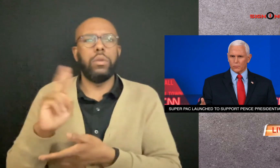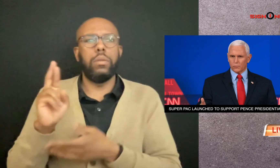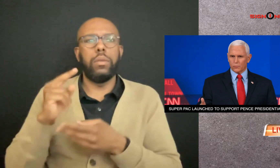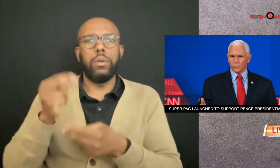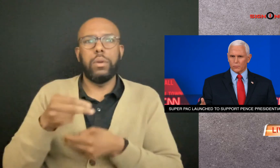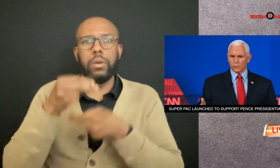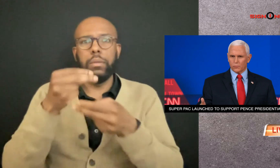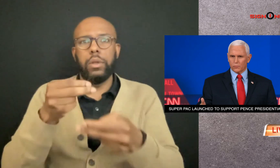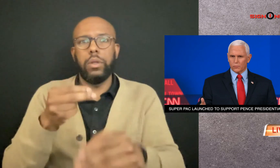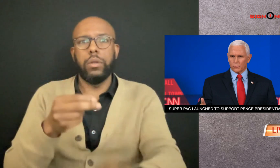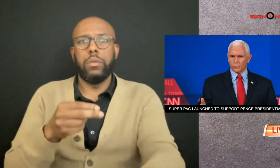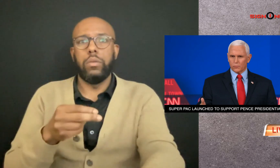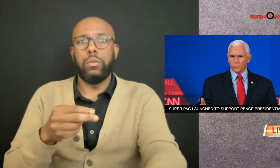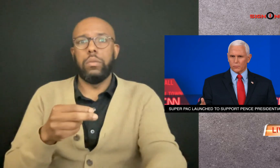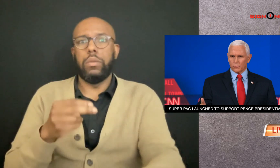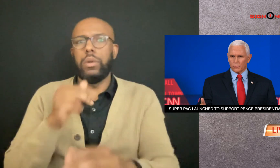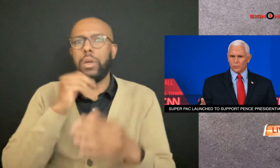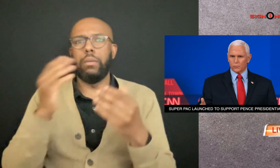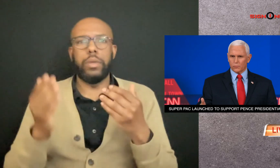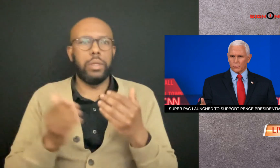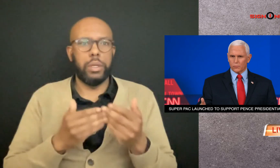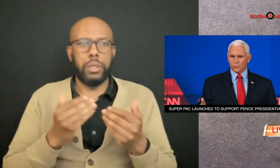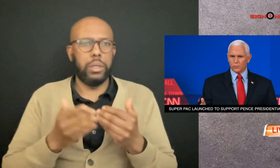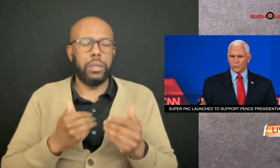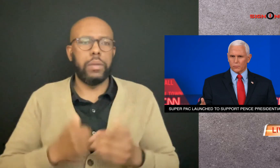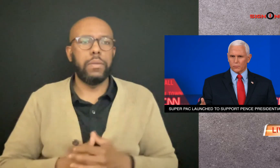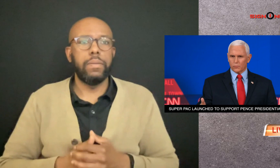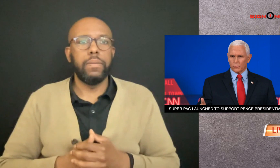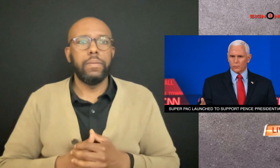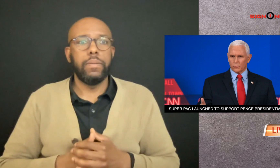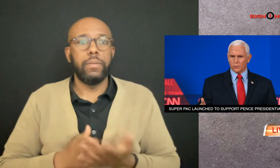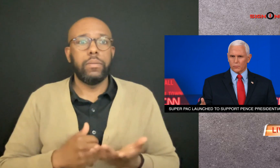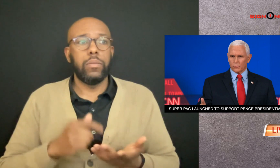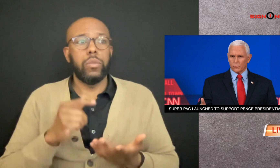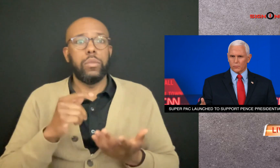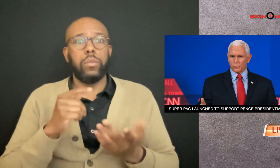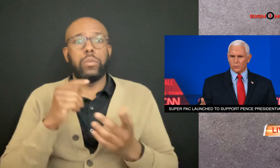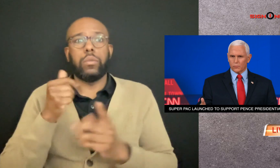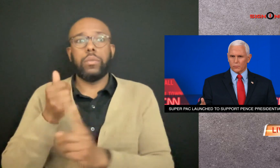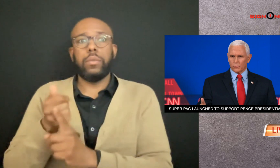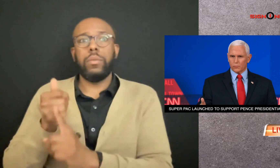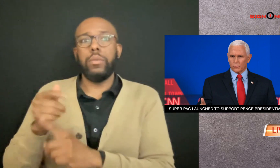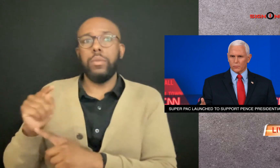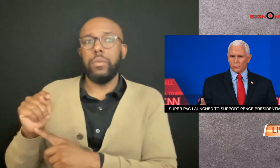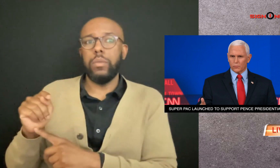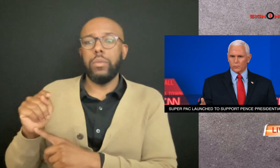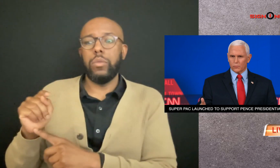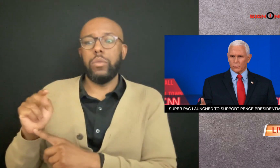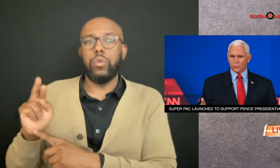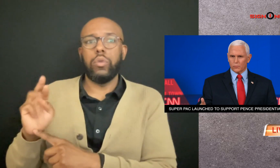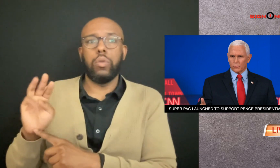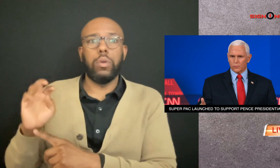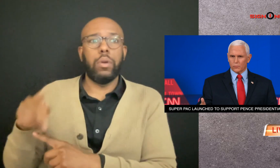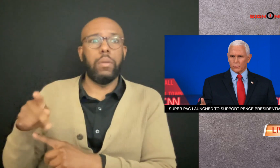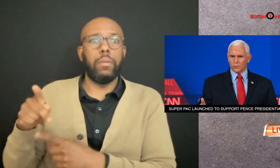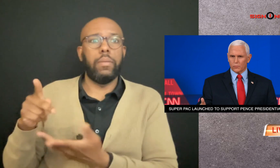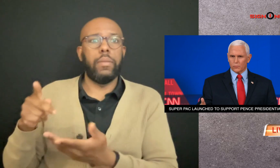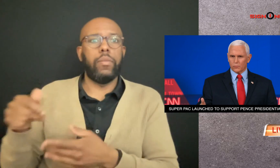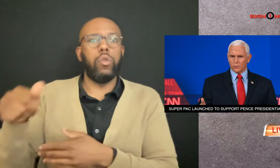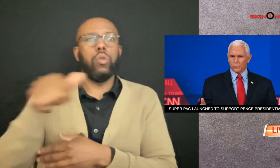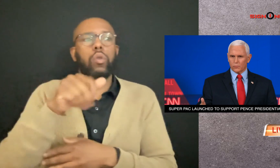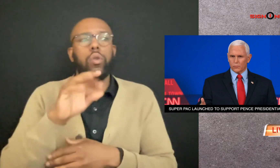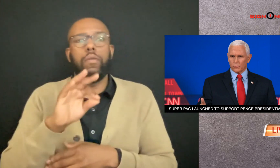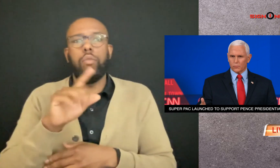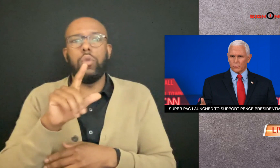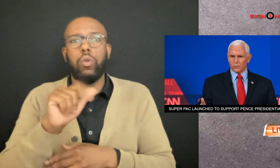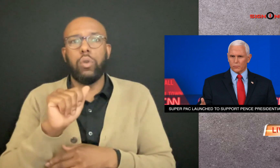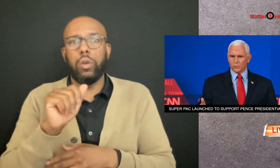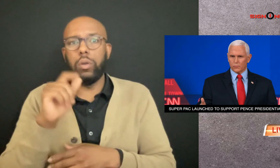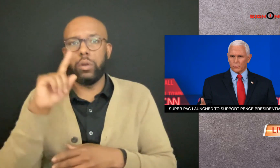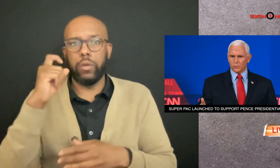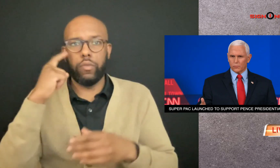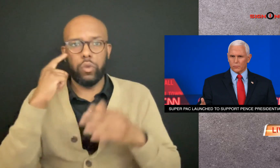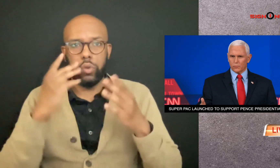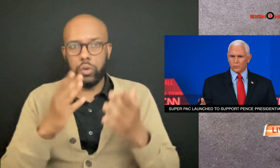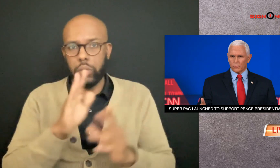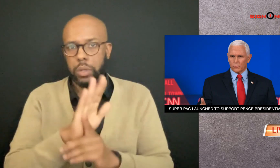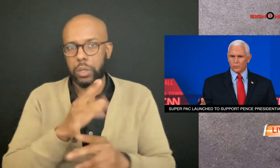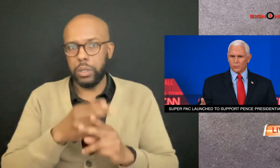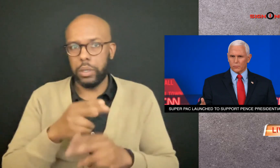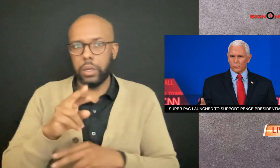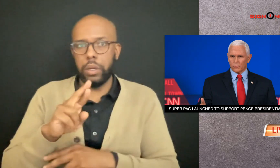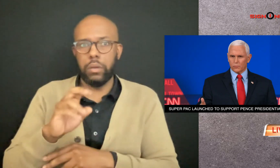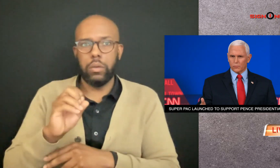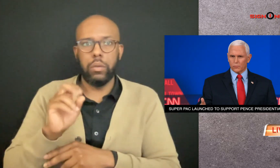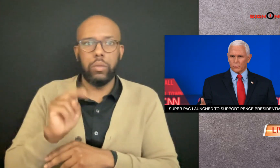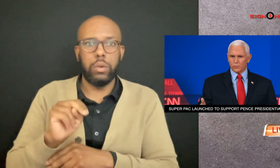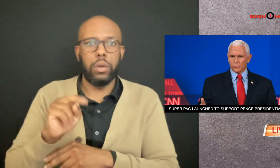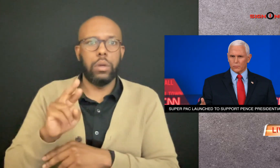nomination will not be easy